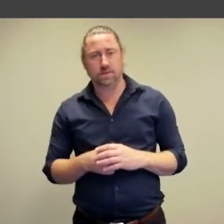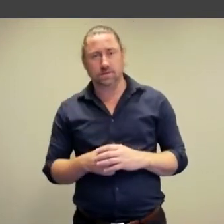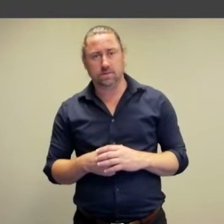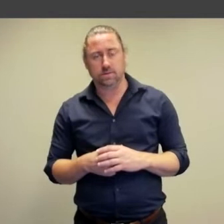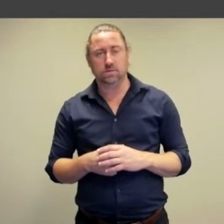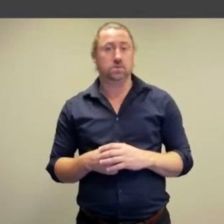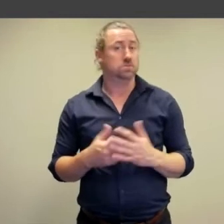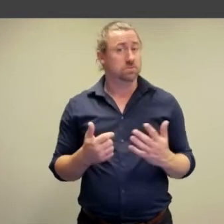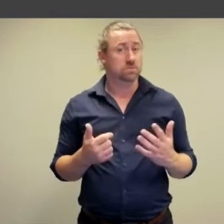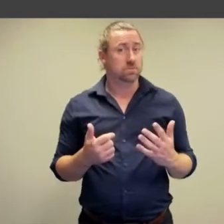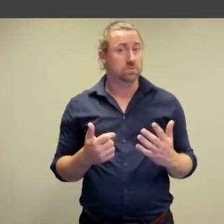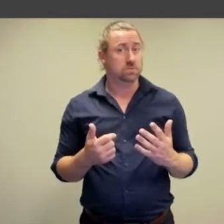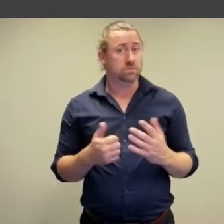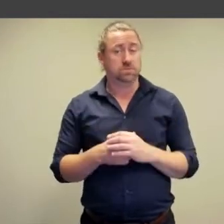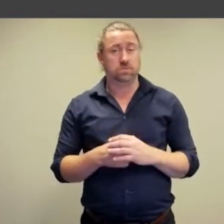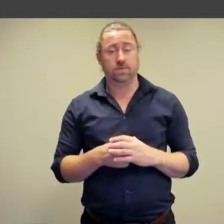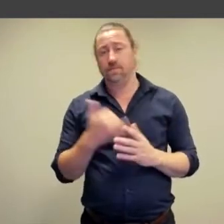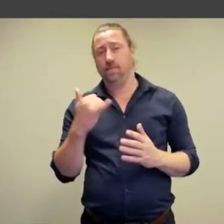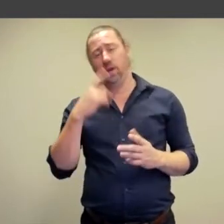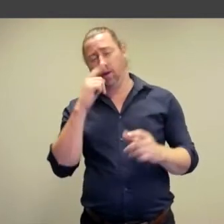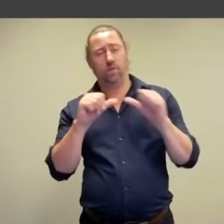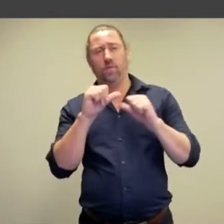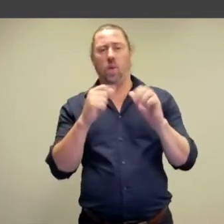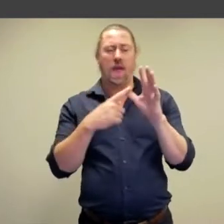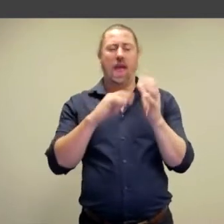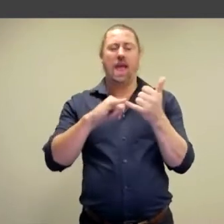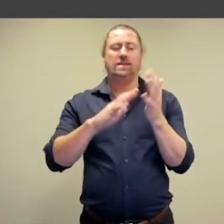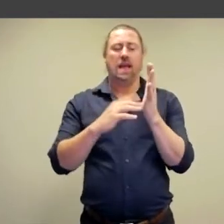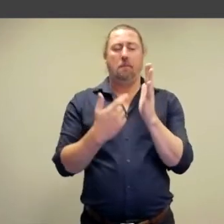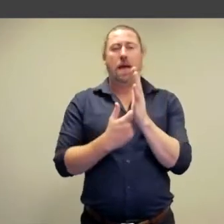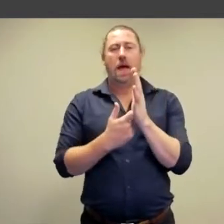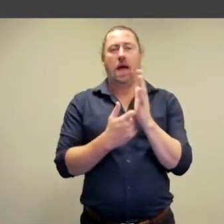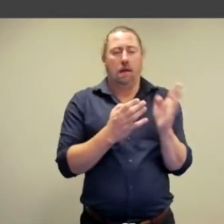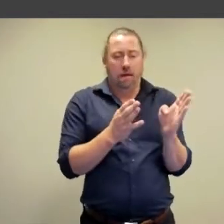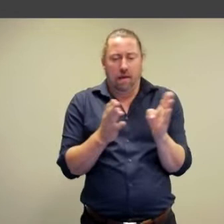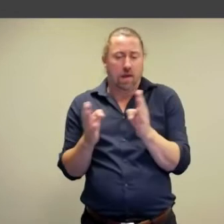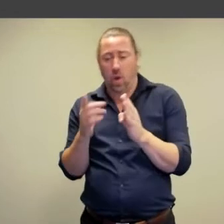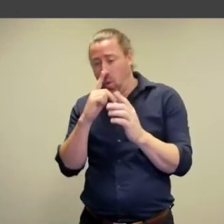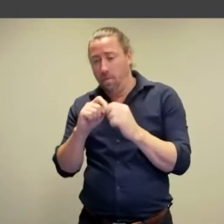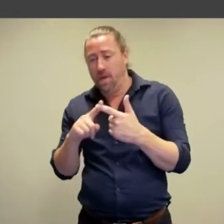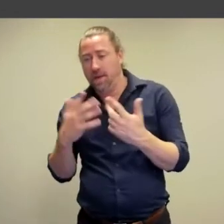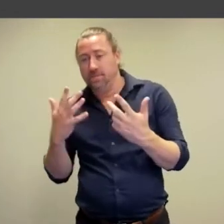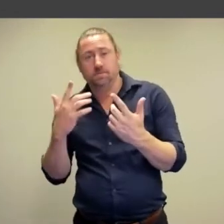can recoup ASMR into